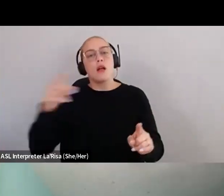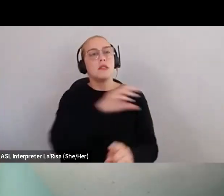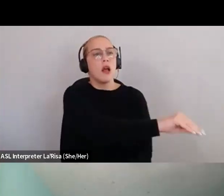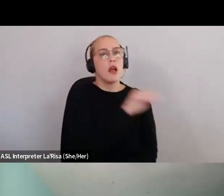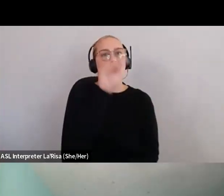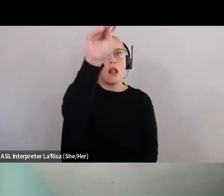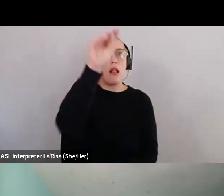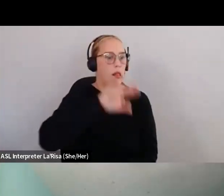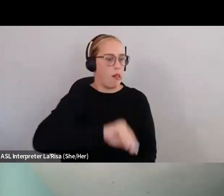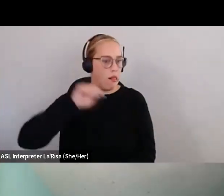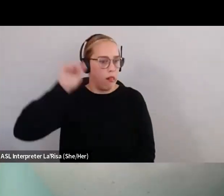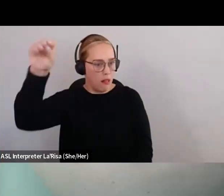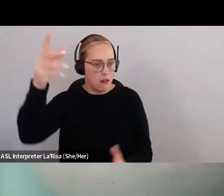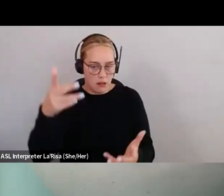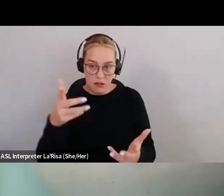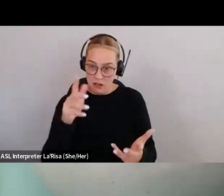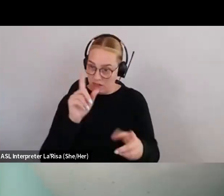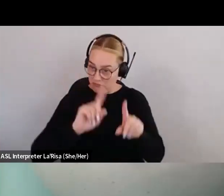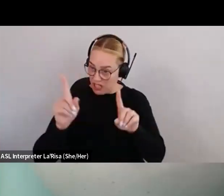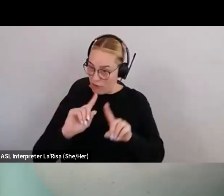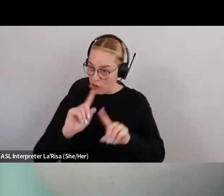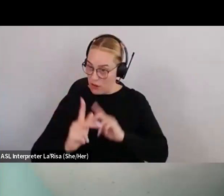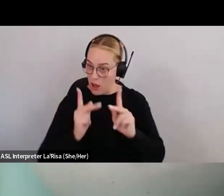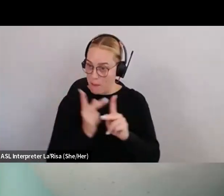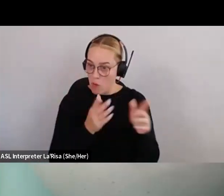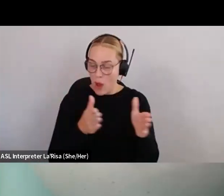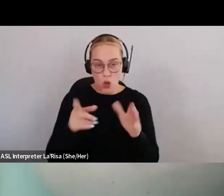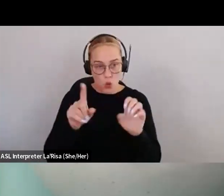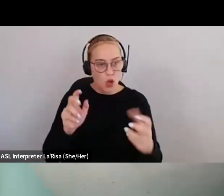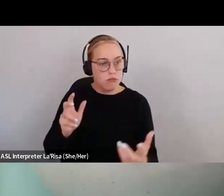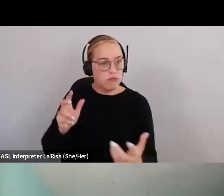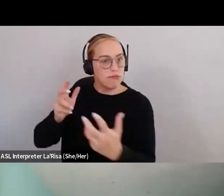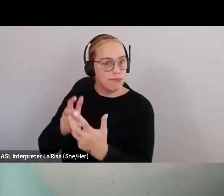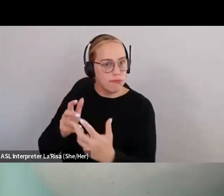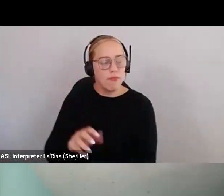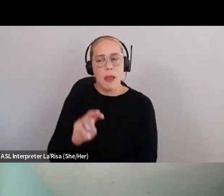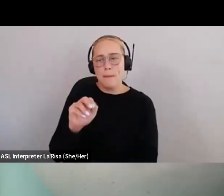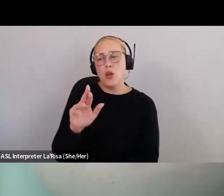if she sorts it all and puts it all and piles? And then someone else can